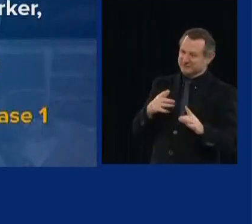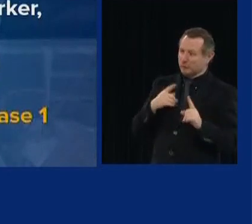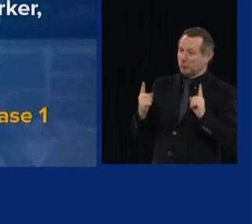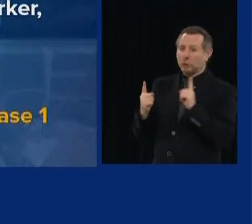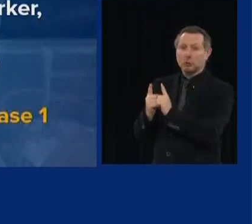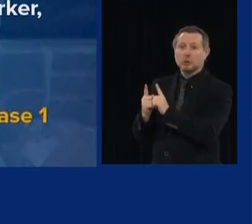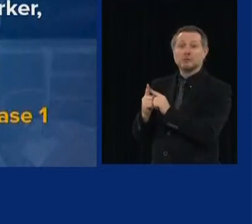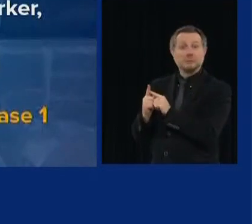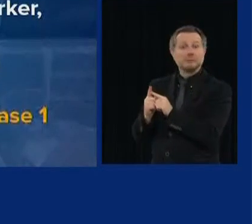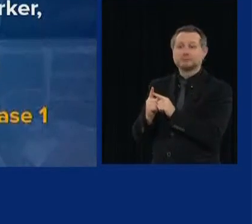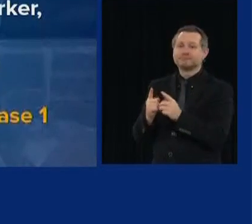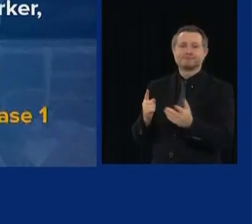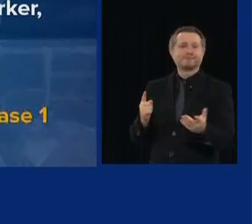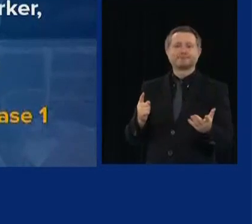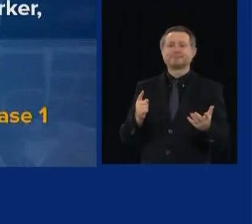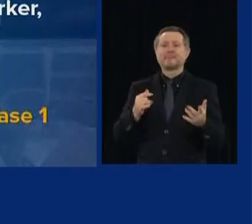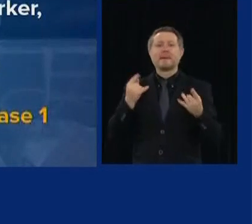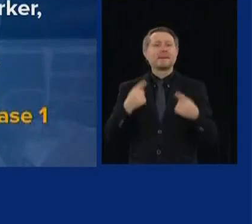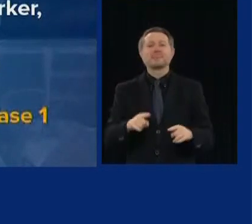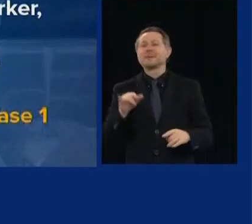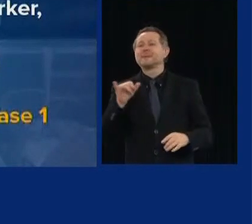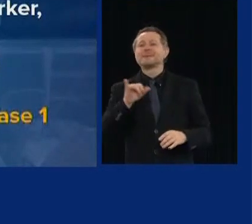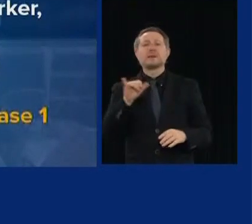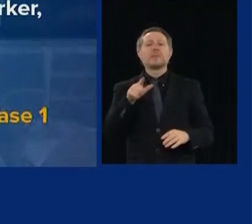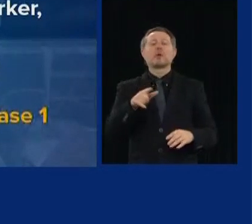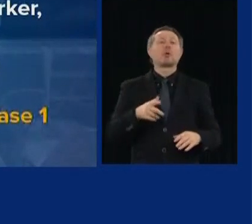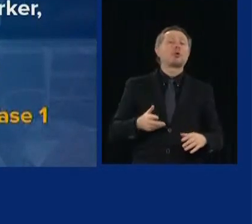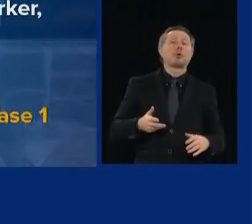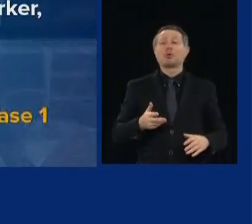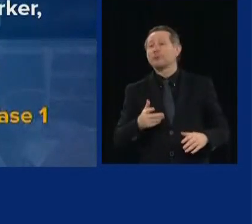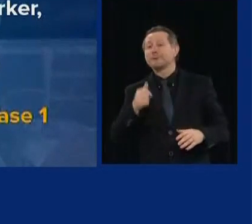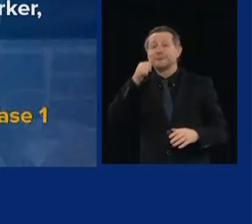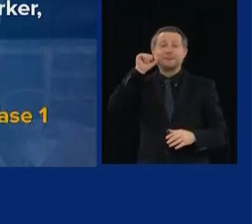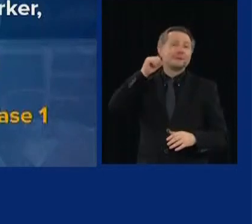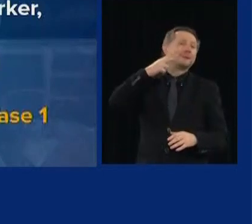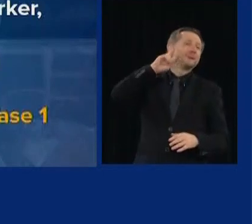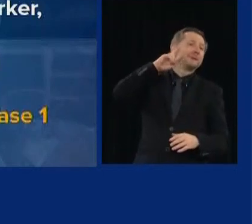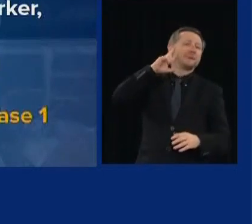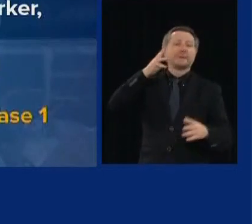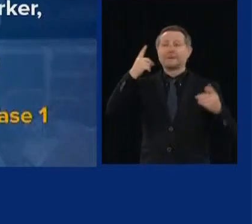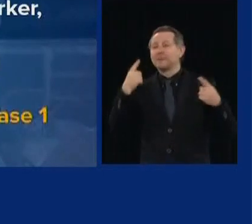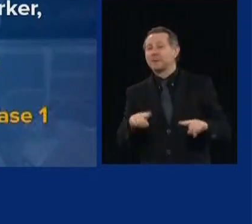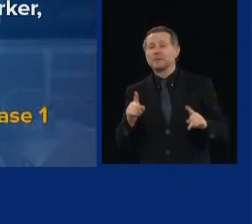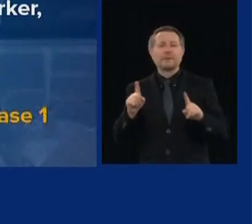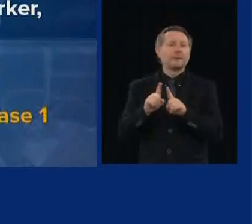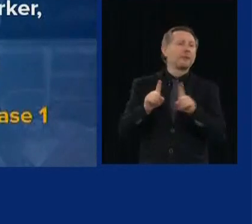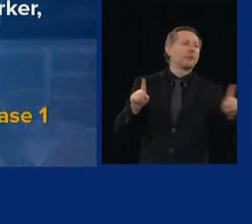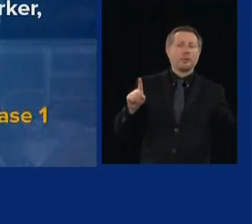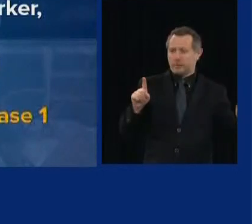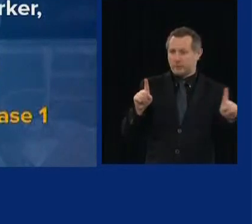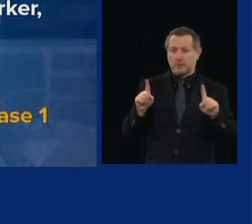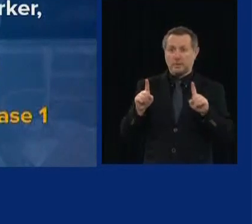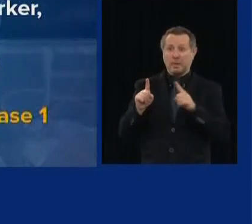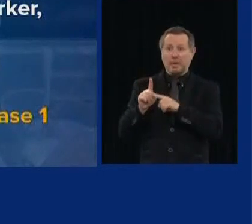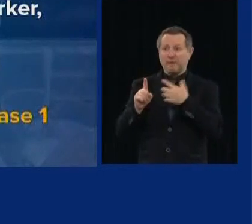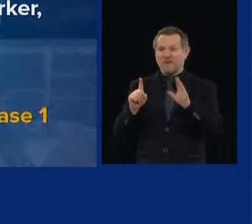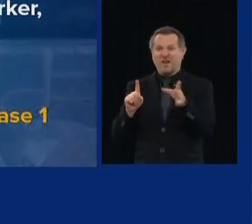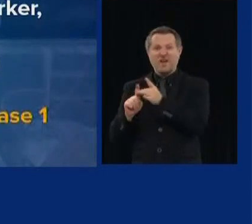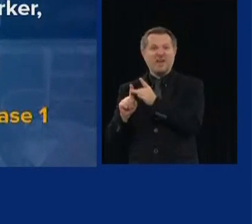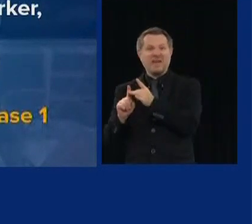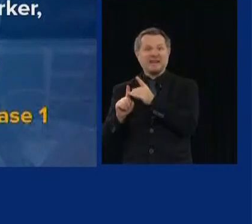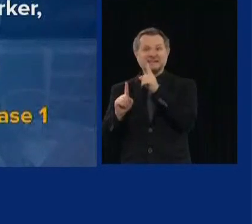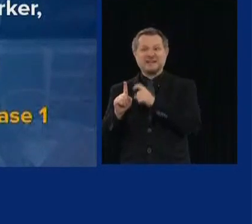YOU GET THAT PHONE CALL, OH, I